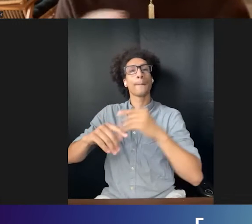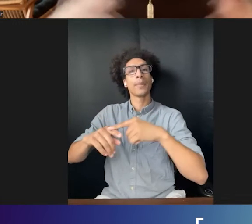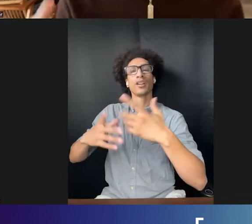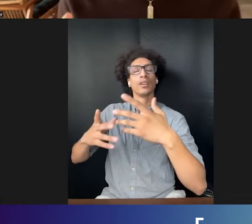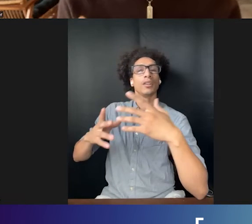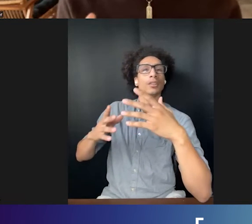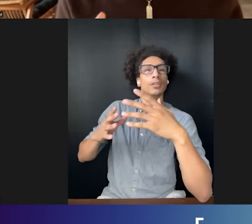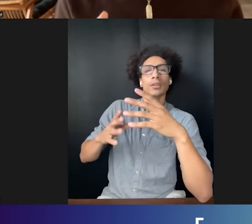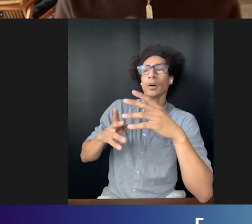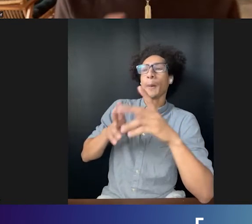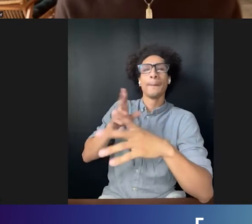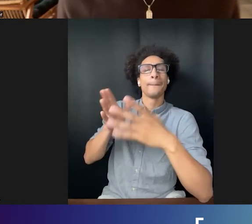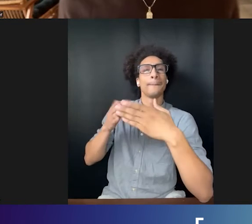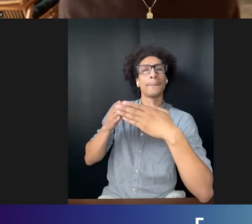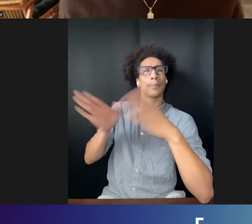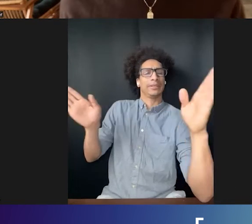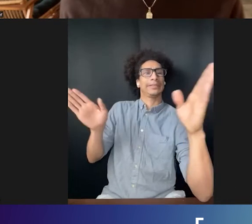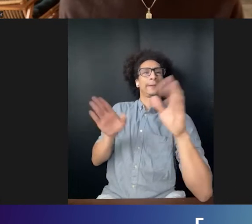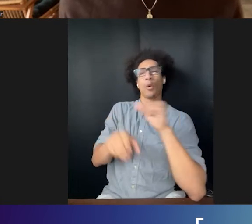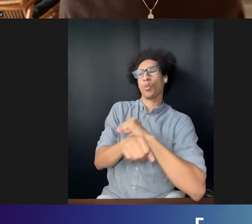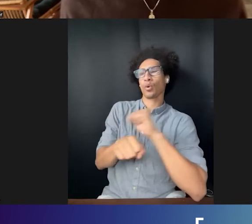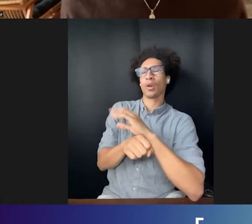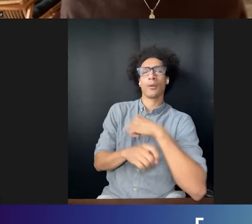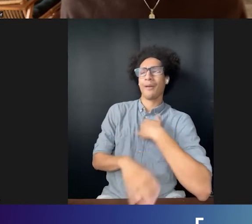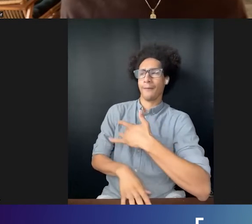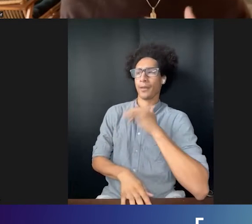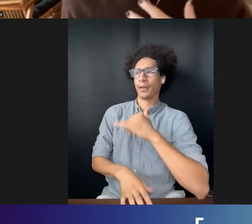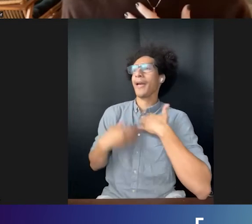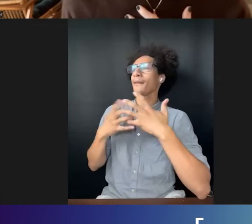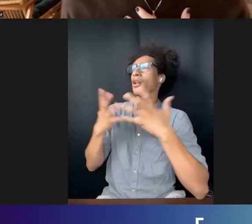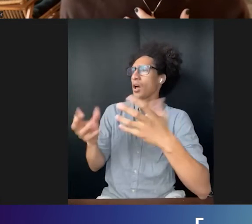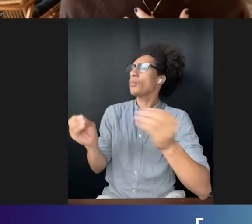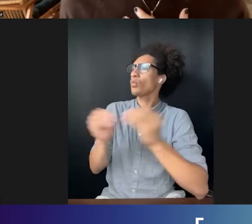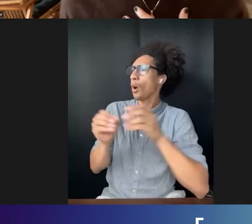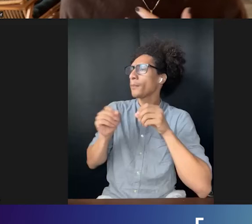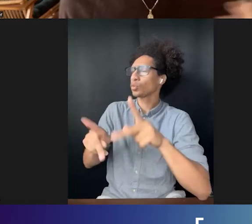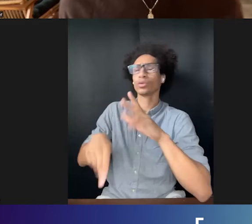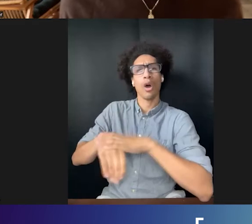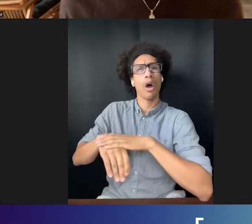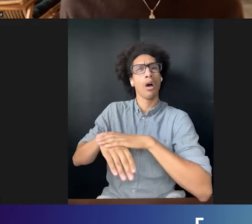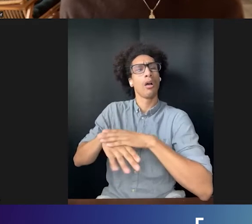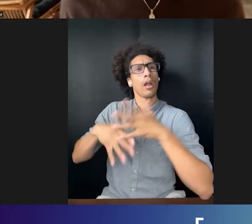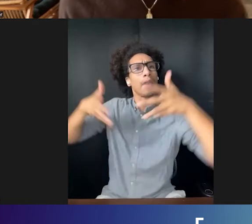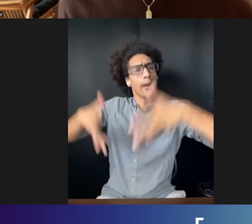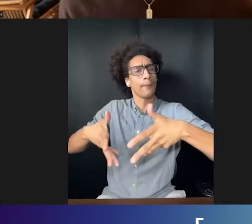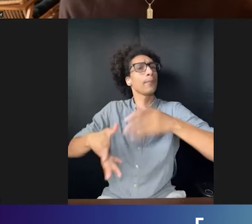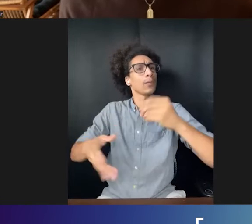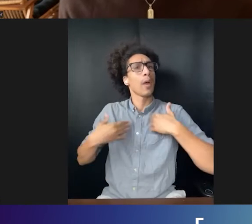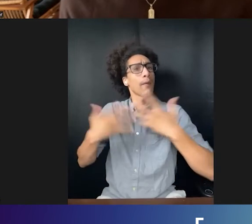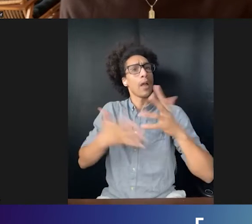well, there's a lot of felt like there was a lot of other opportunities on the table still. So that was us as filmmakers with money that we still had hiring